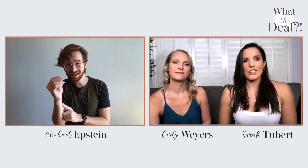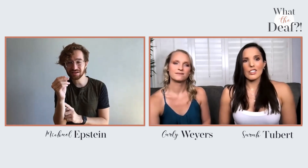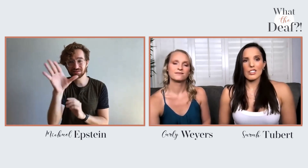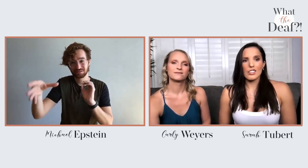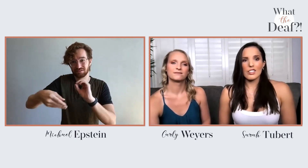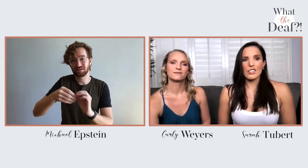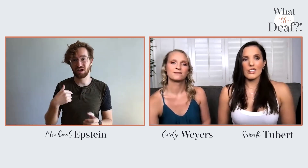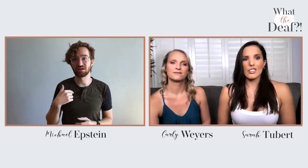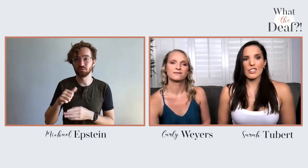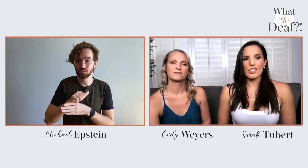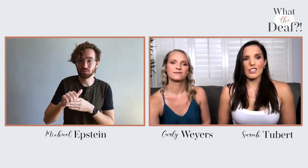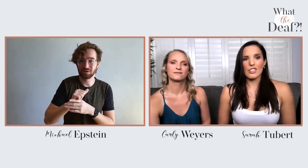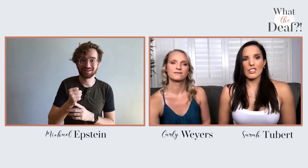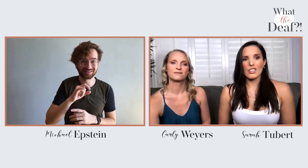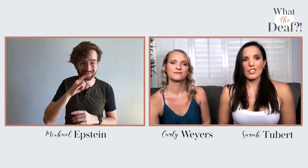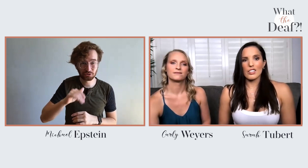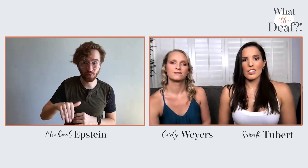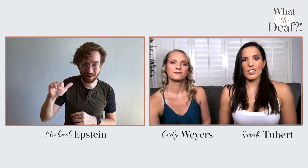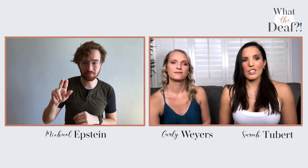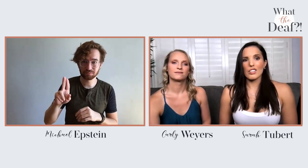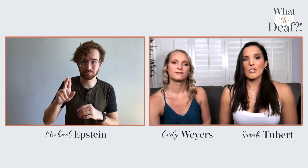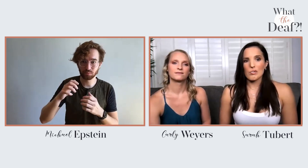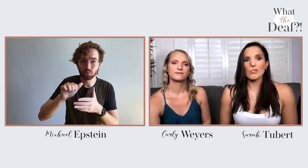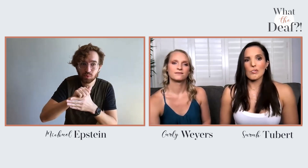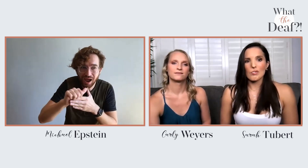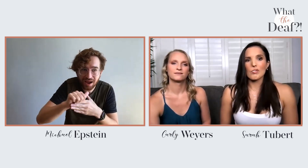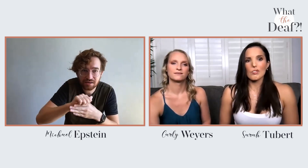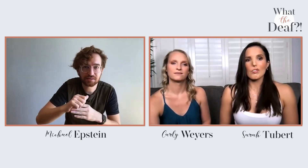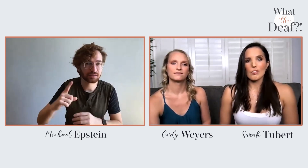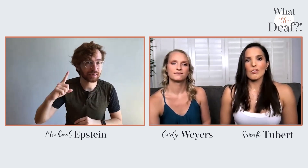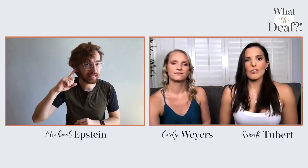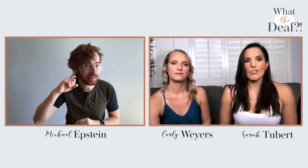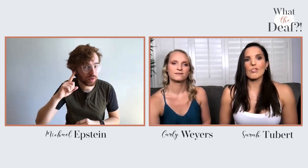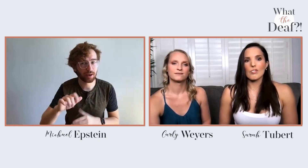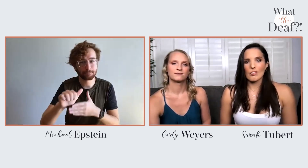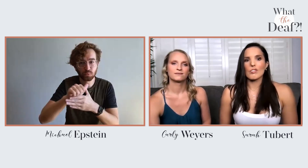And in addition to that, growing up, I practiced the ability to hear.